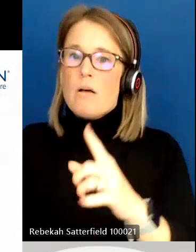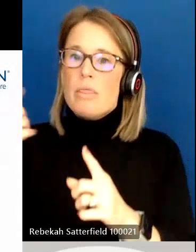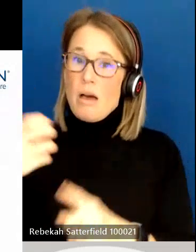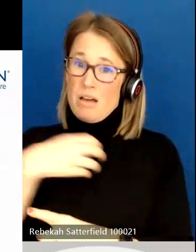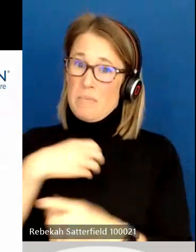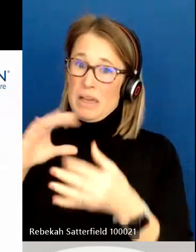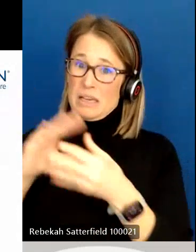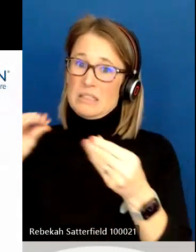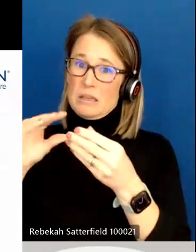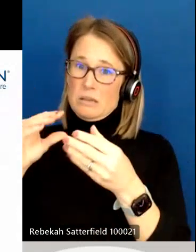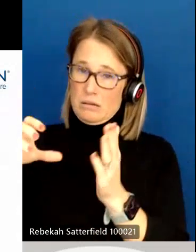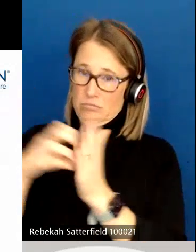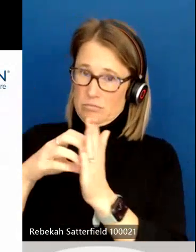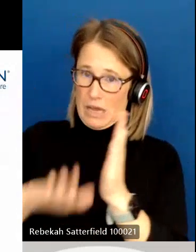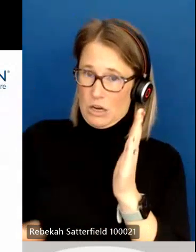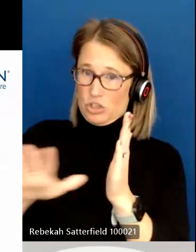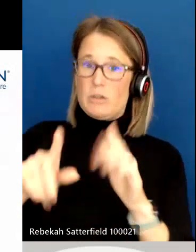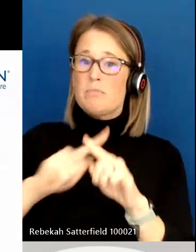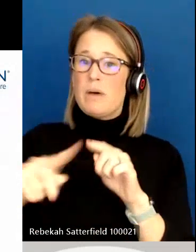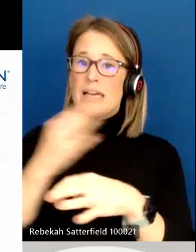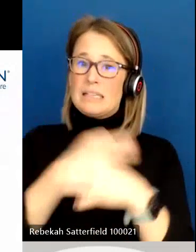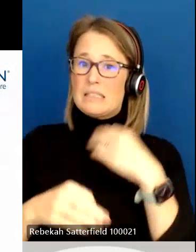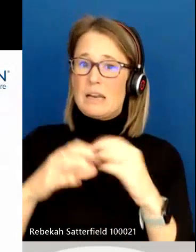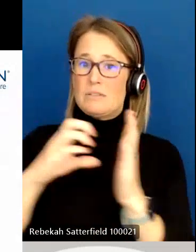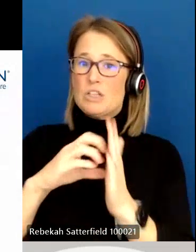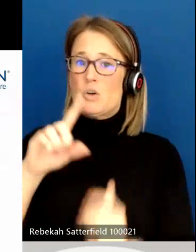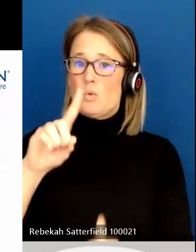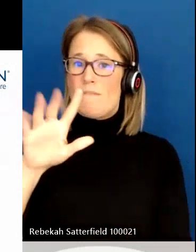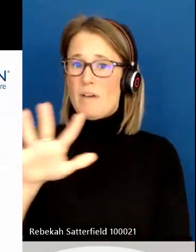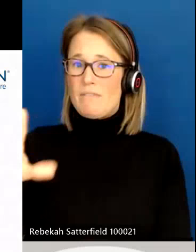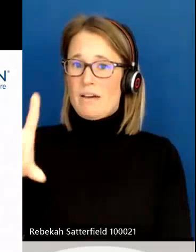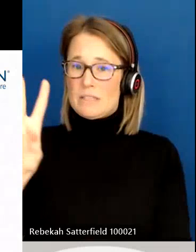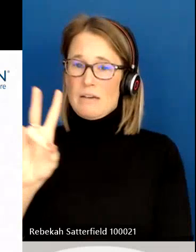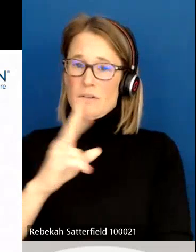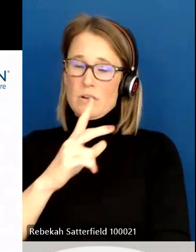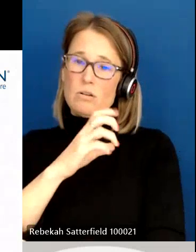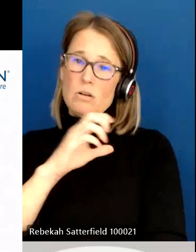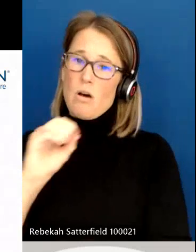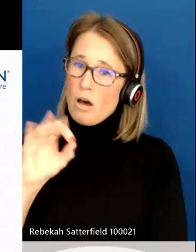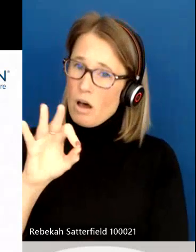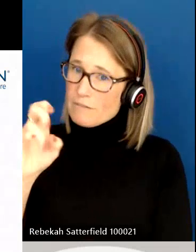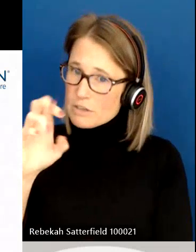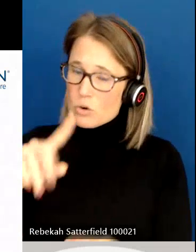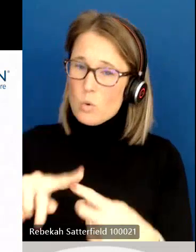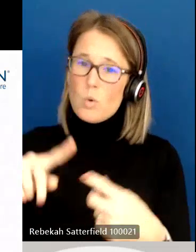but instead of having a section 1557 officer or a patient advocate or somebody internal it sent